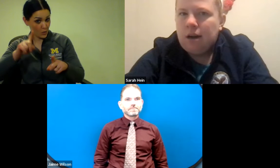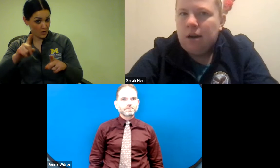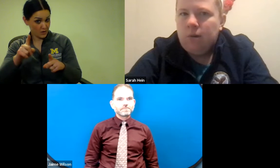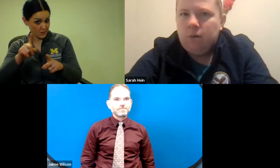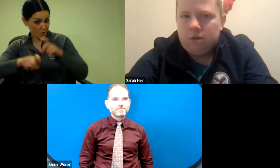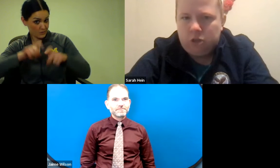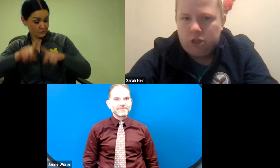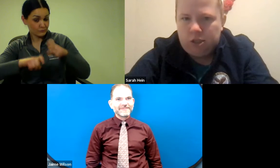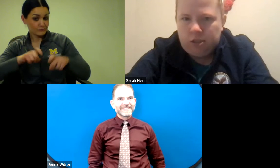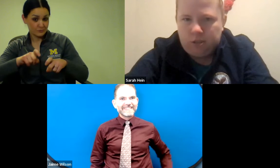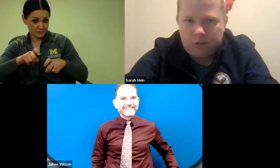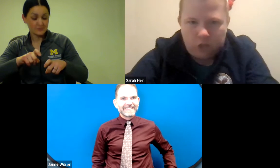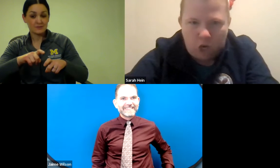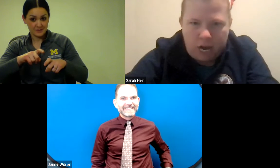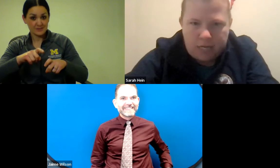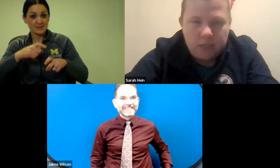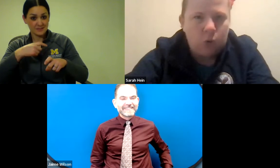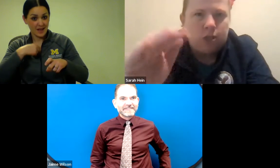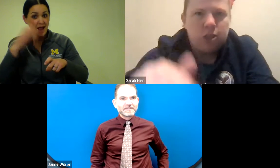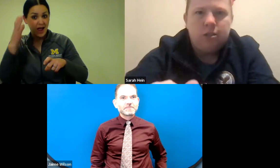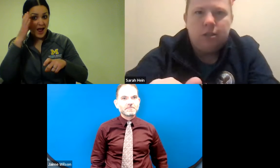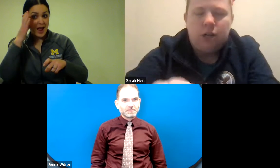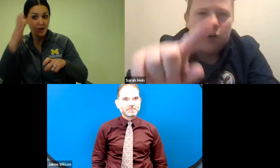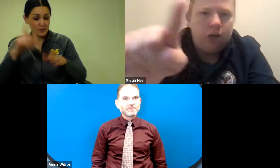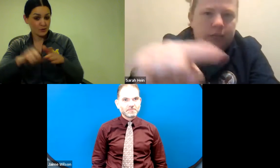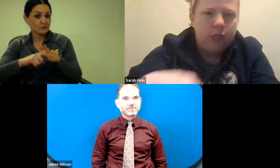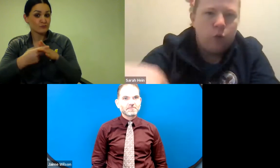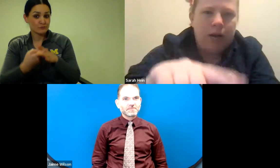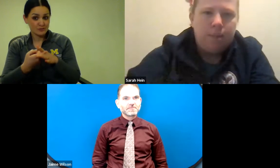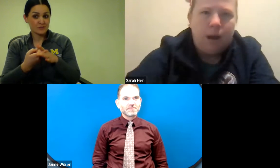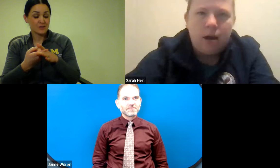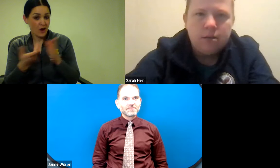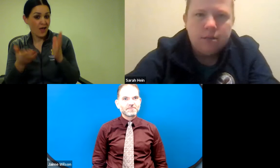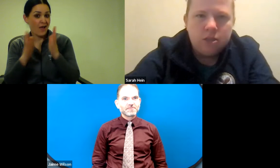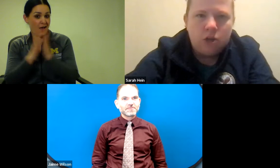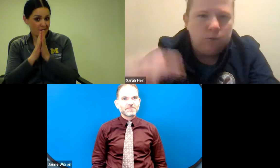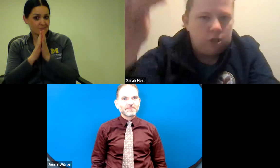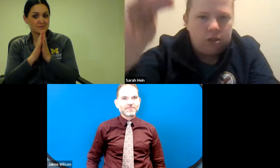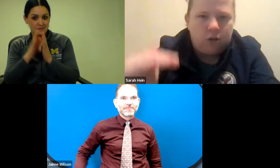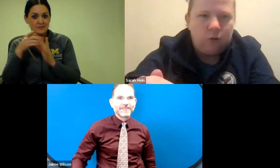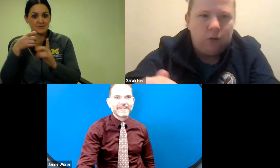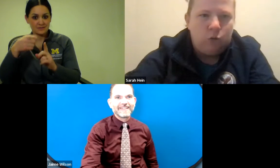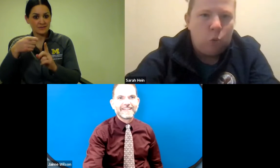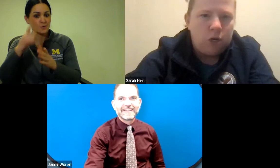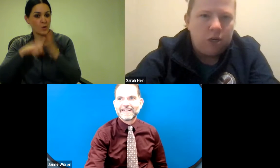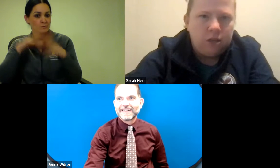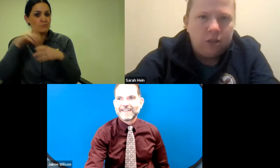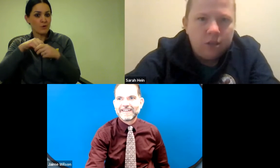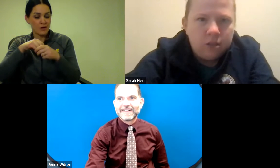Sarah Hein: I would just start asking the question that on the 2 and a bar. So i'm just gonna go in order here.